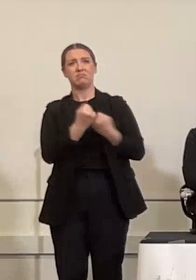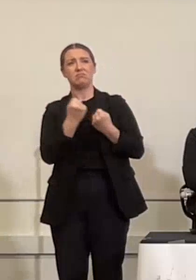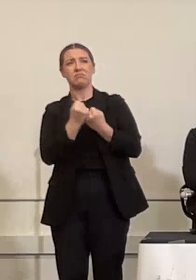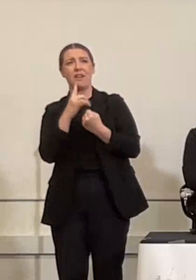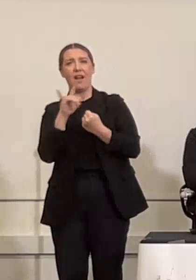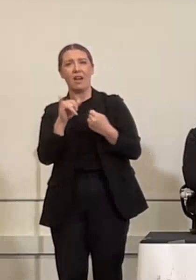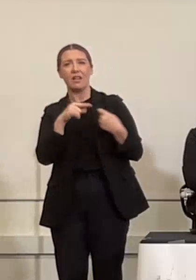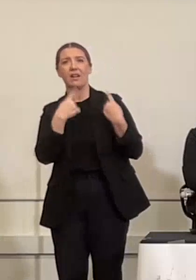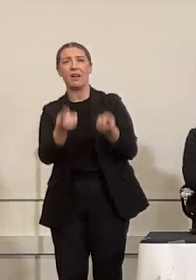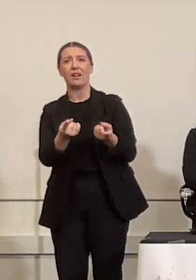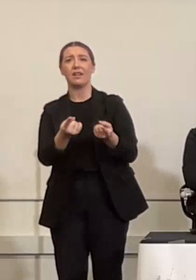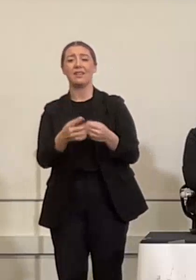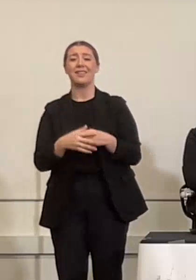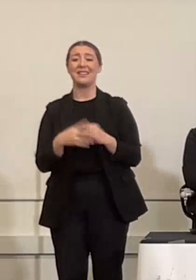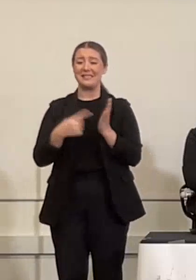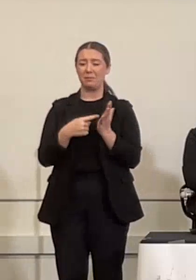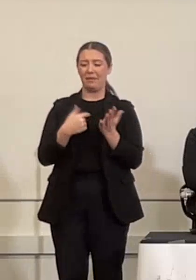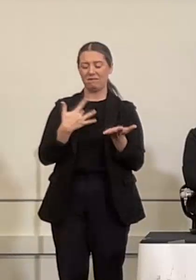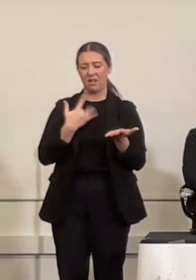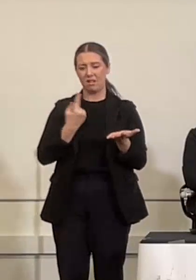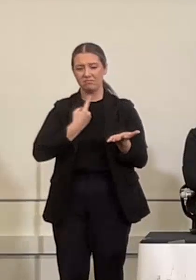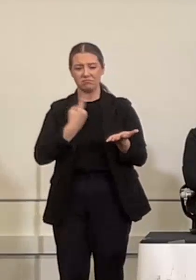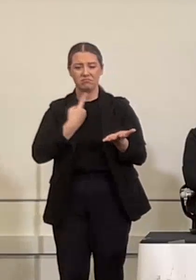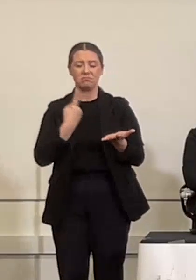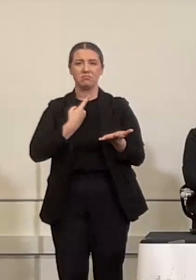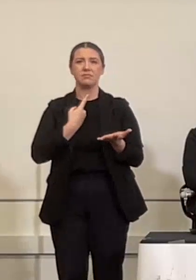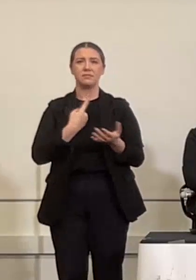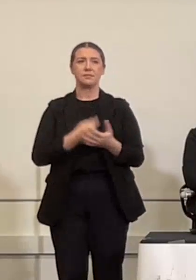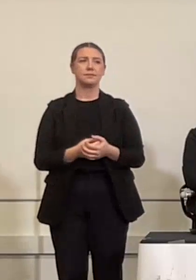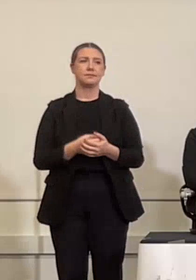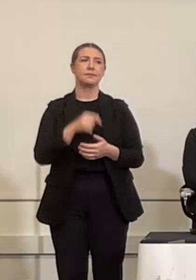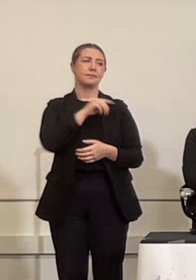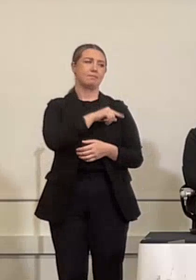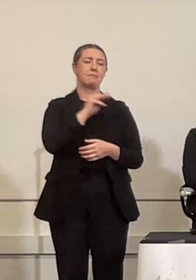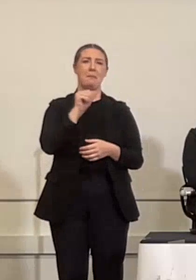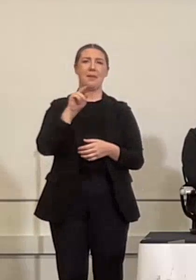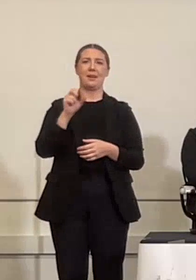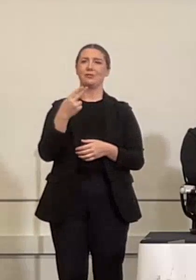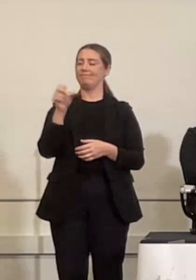when sometimes you feel alone totally. I can totally second that.